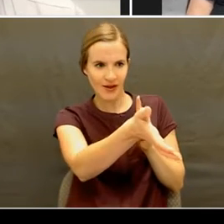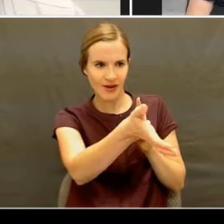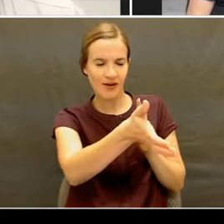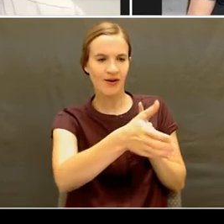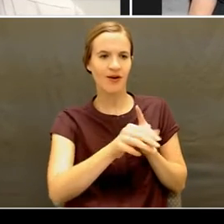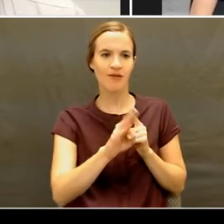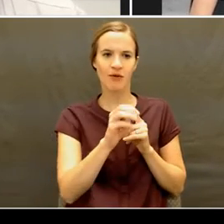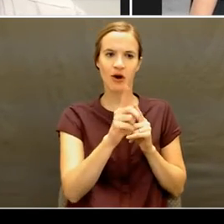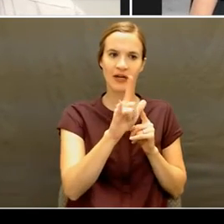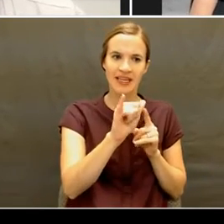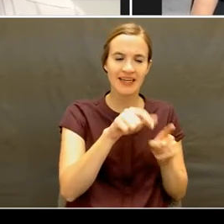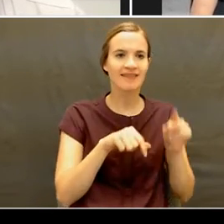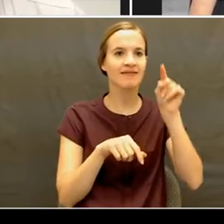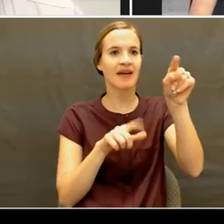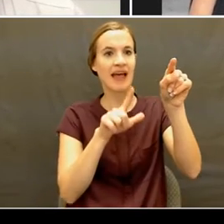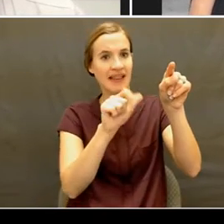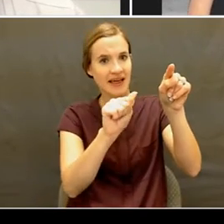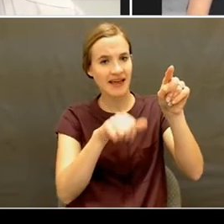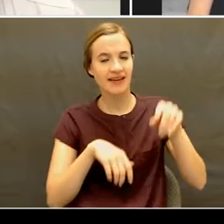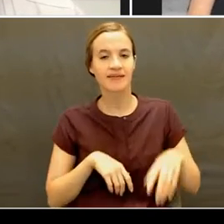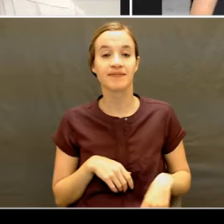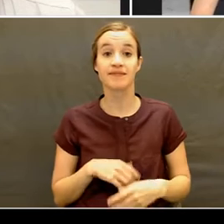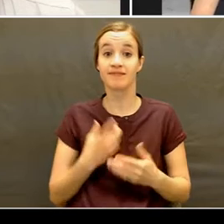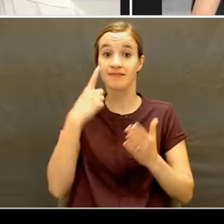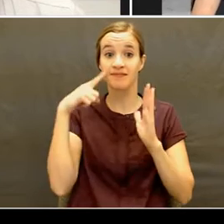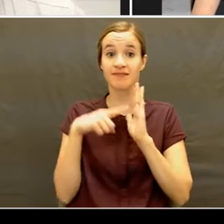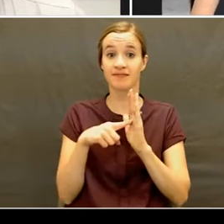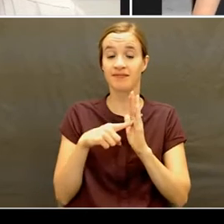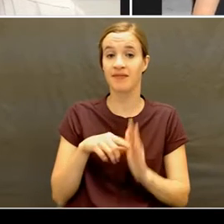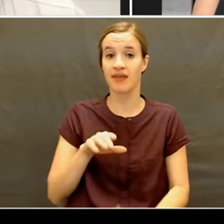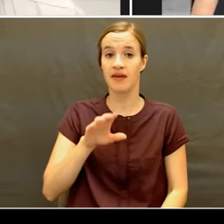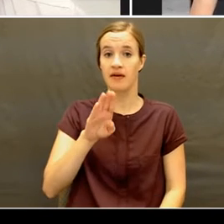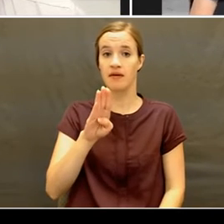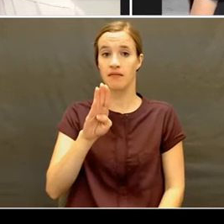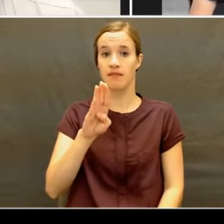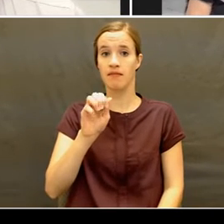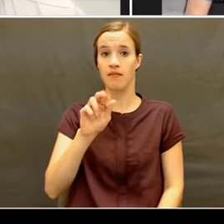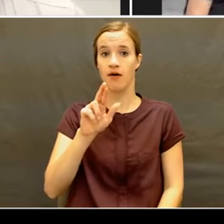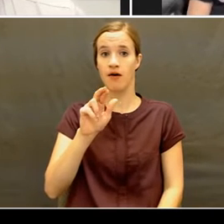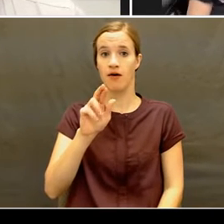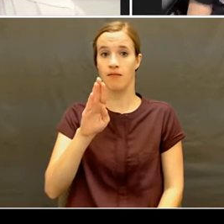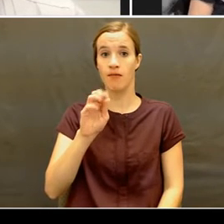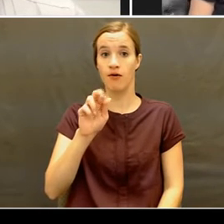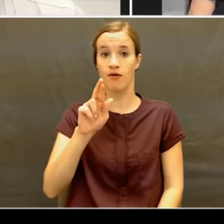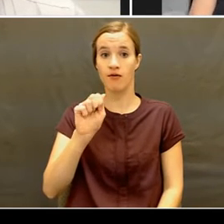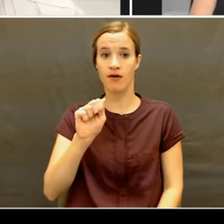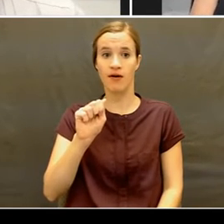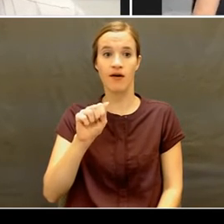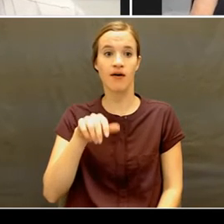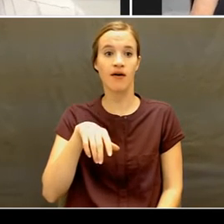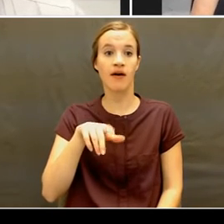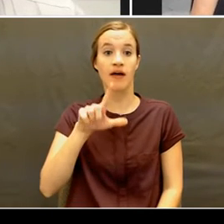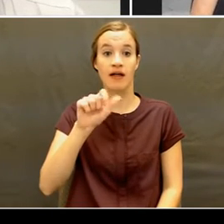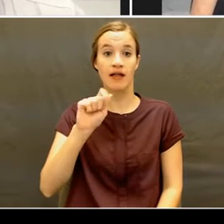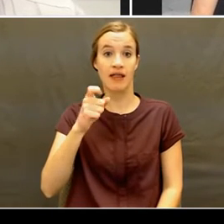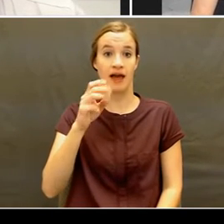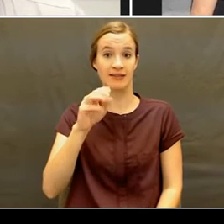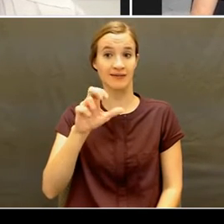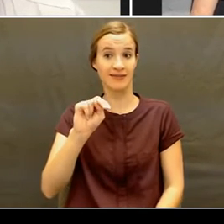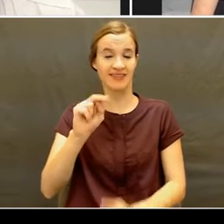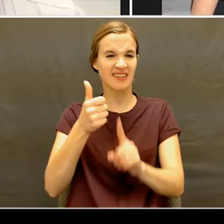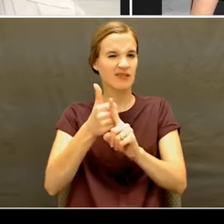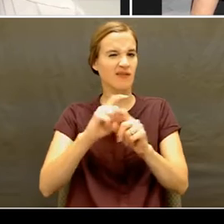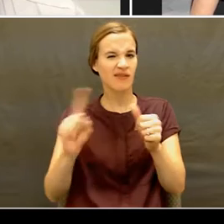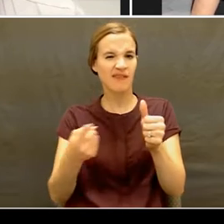as well as in LA. Barbara Laxman one of the first feminist disability writers. And it was